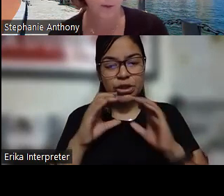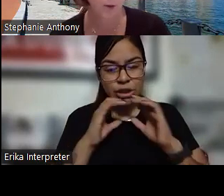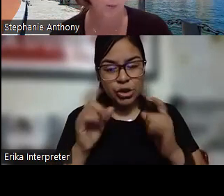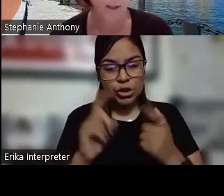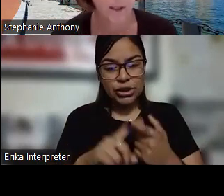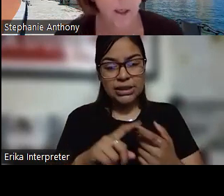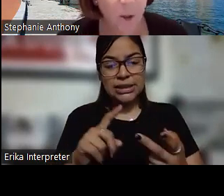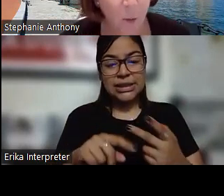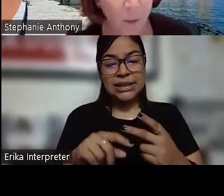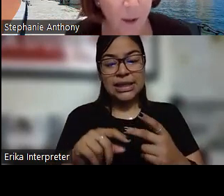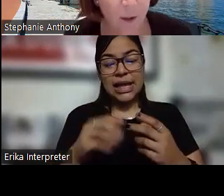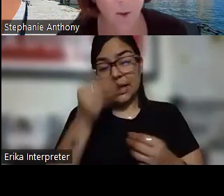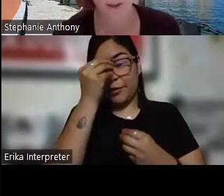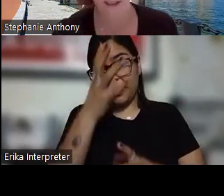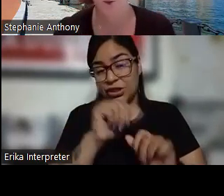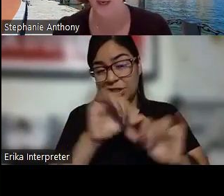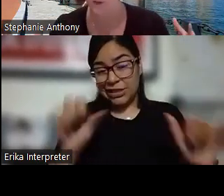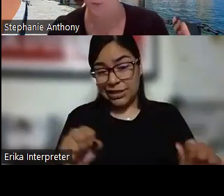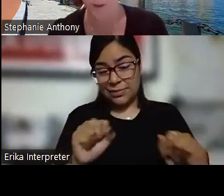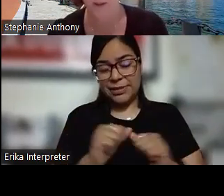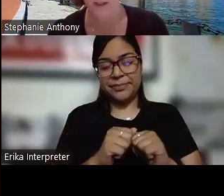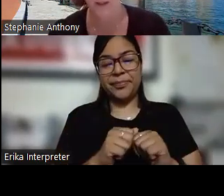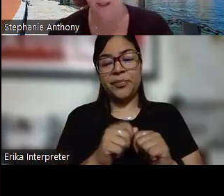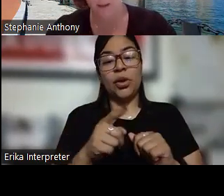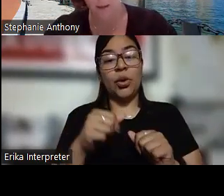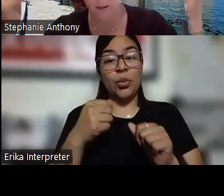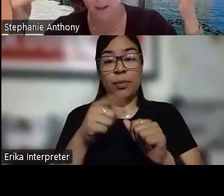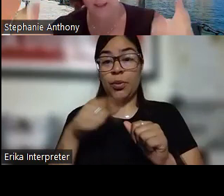you can go back to 10 so what we're going to do again you have the pread that has the next